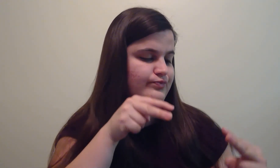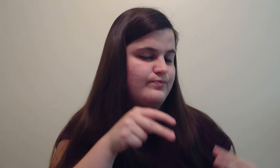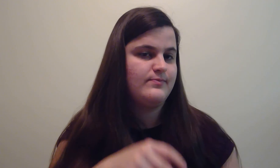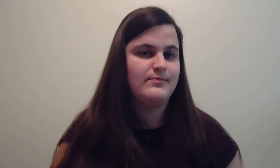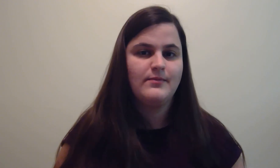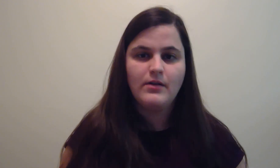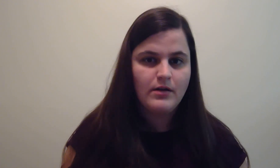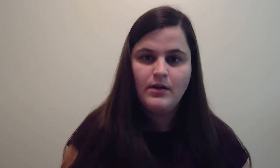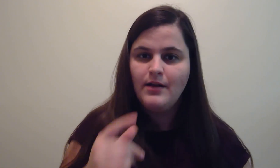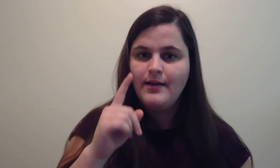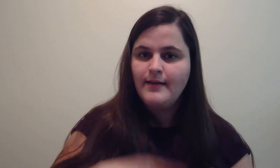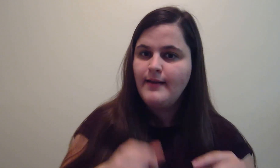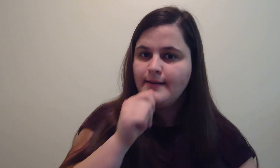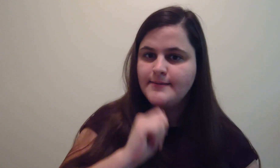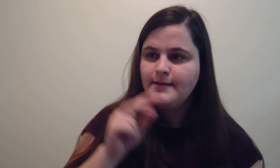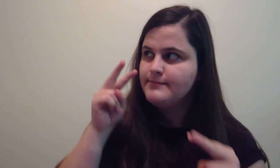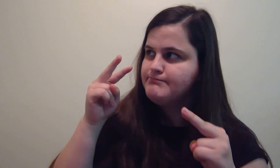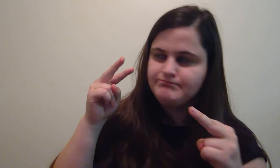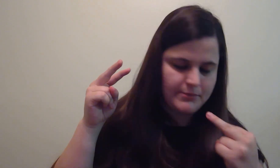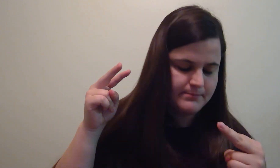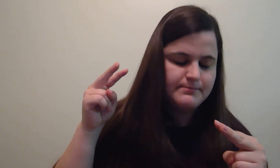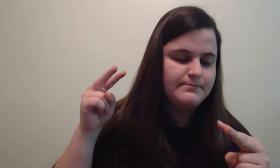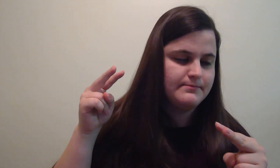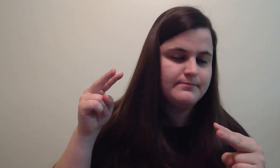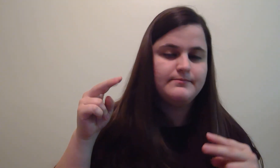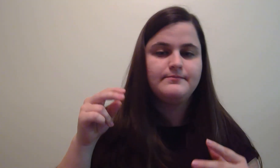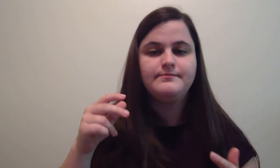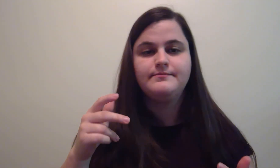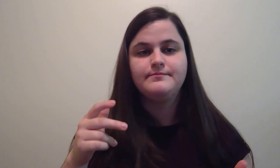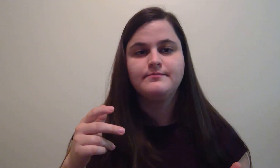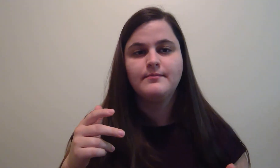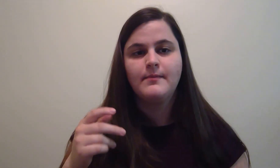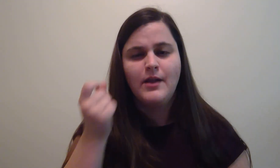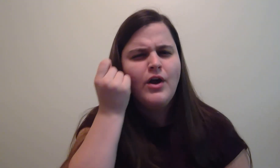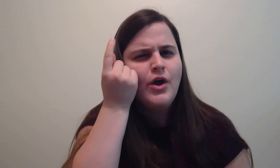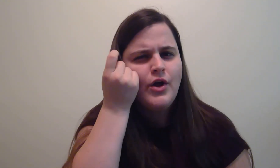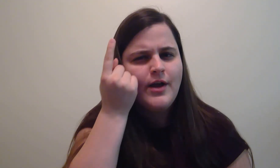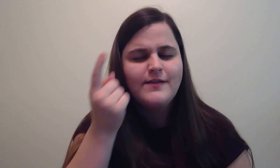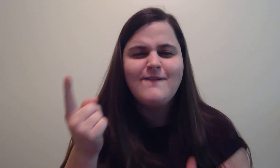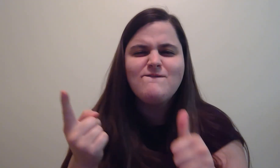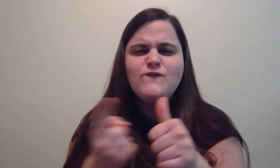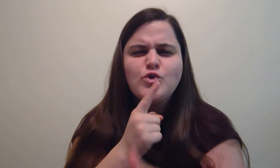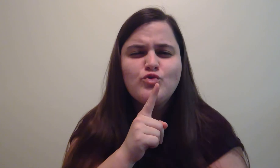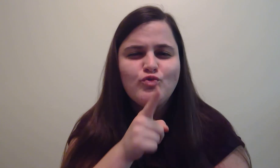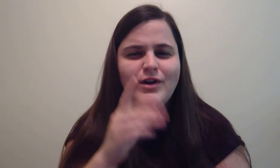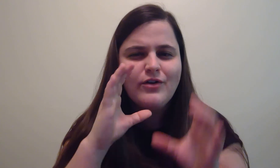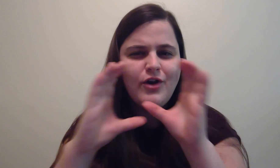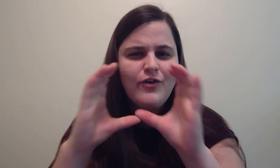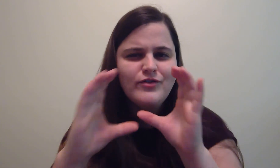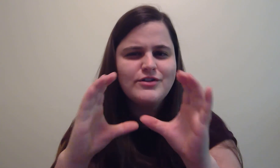and I couldn't take it, I had to look away. Keep in mind that this was the first real conversation